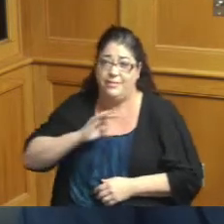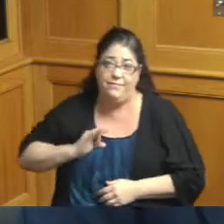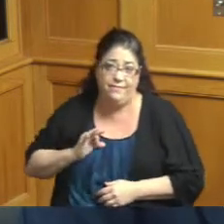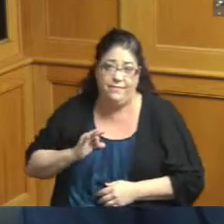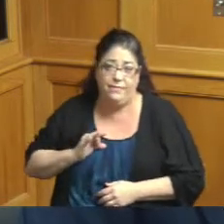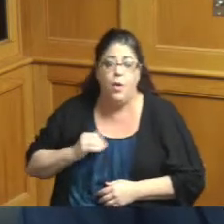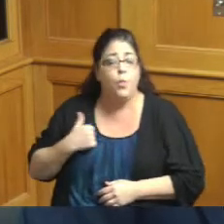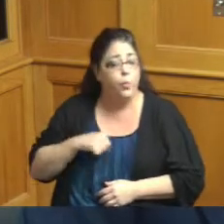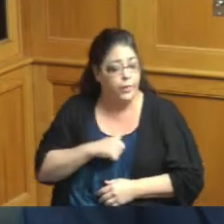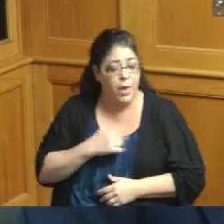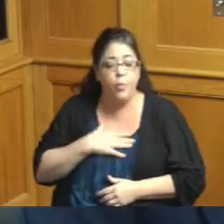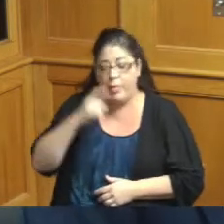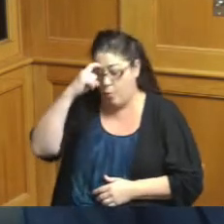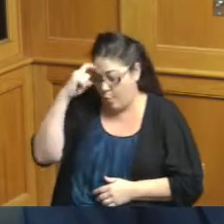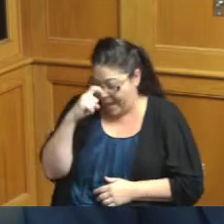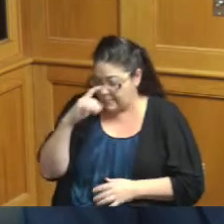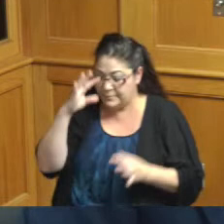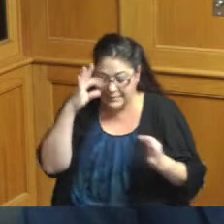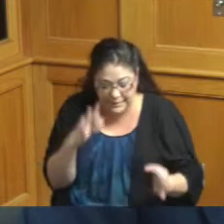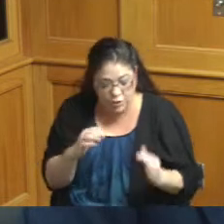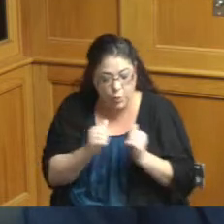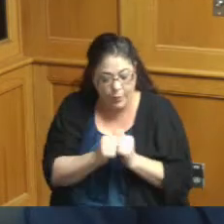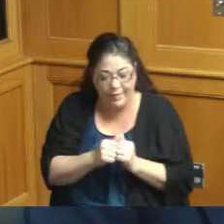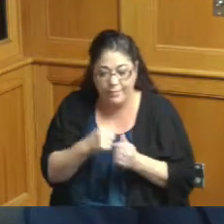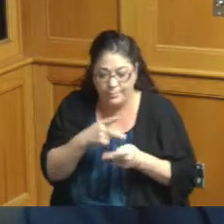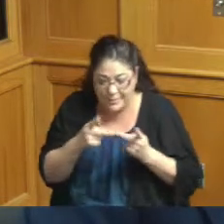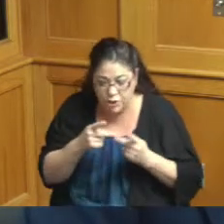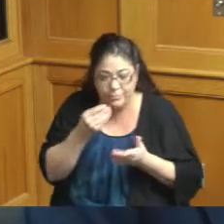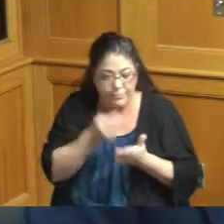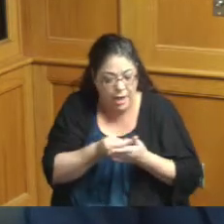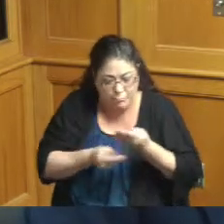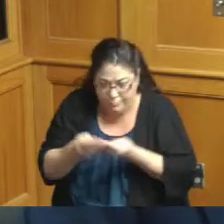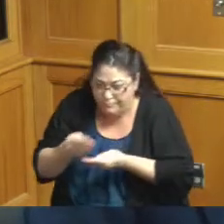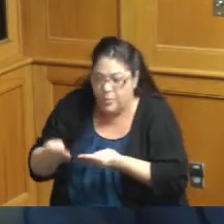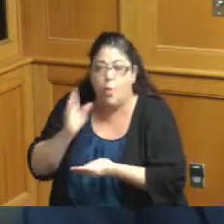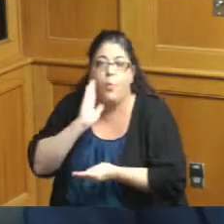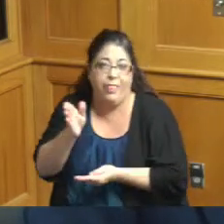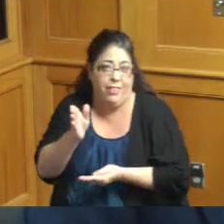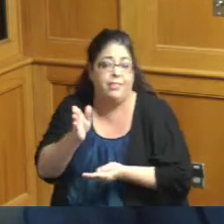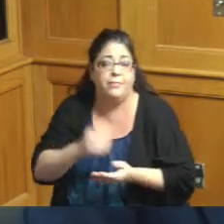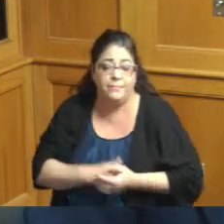stewards of the taxpayers money moving forward at this point looking into the future I think our